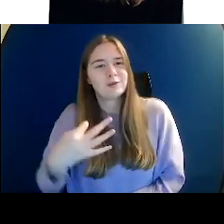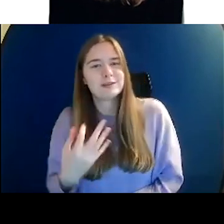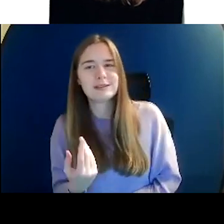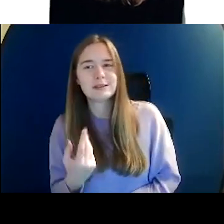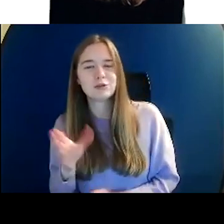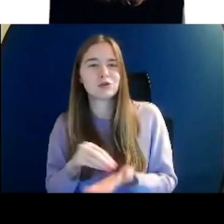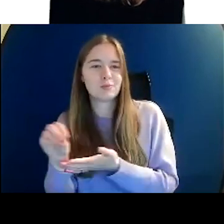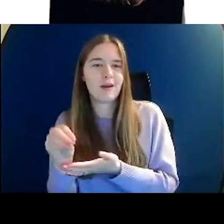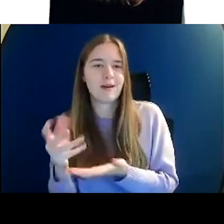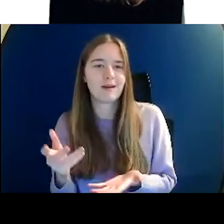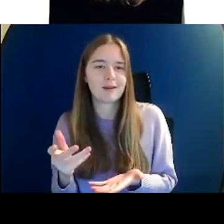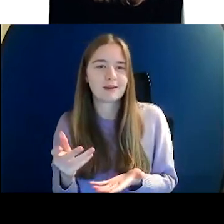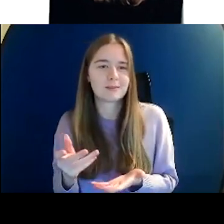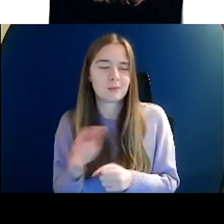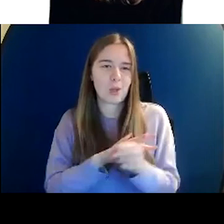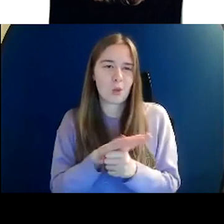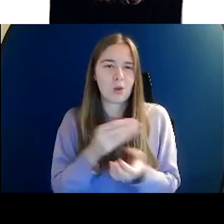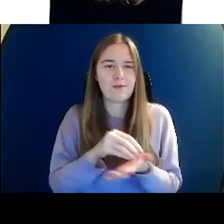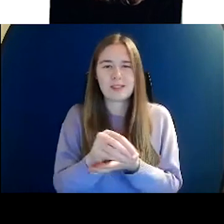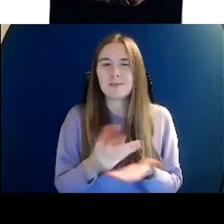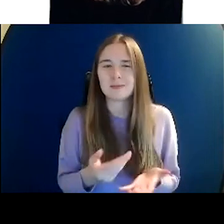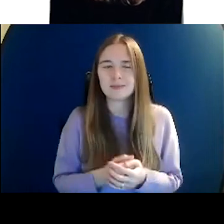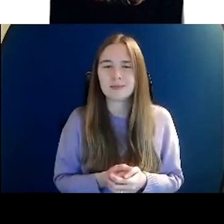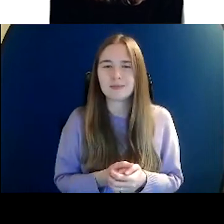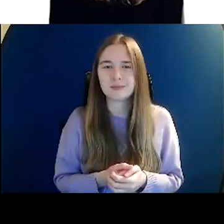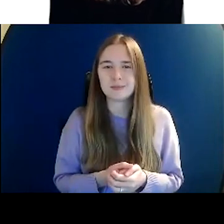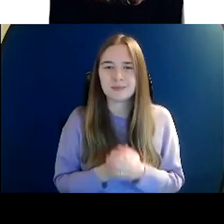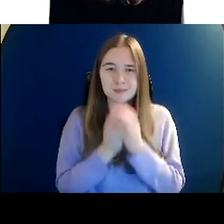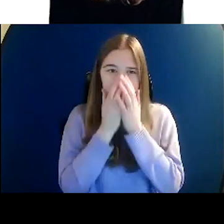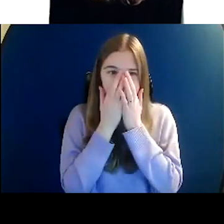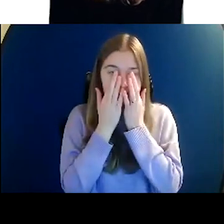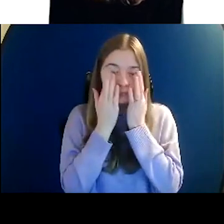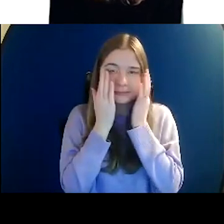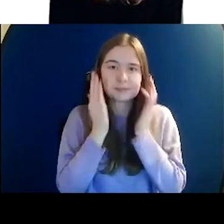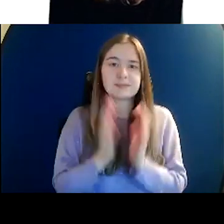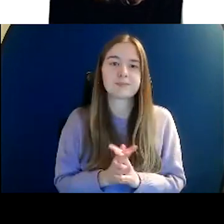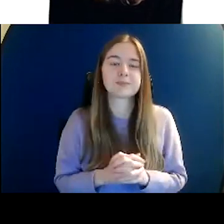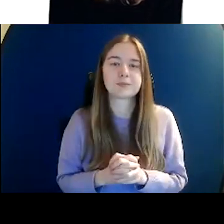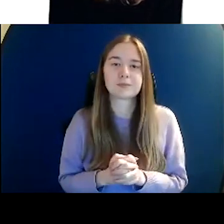where our mouth is when it comes to local investment. Yes, I think there's an interesting,